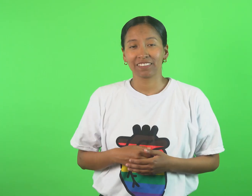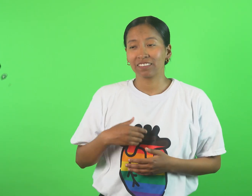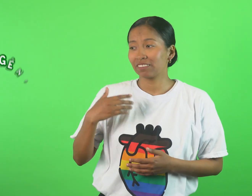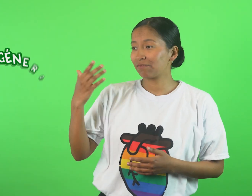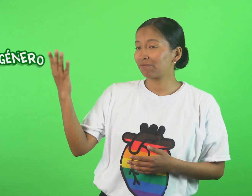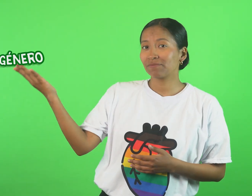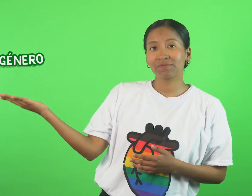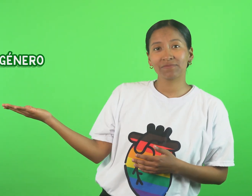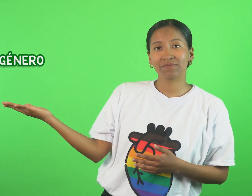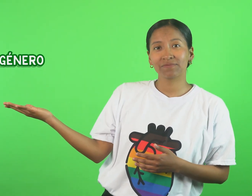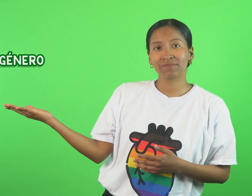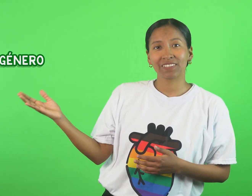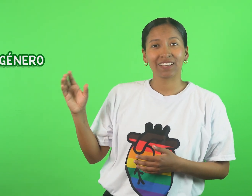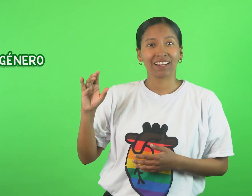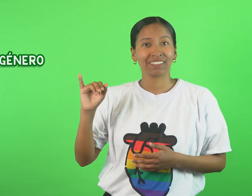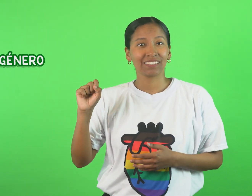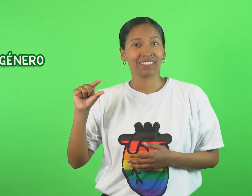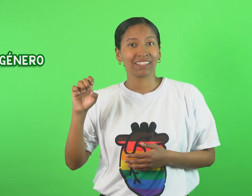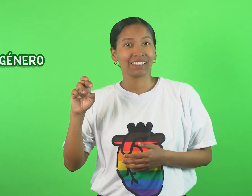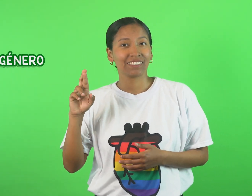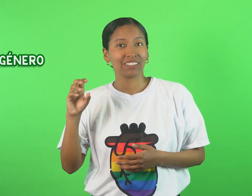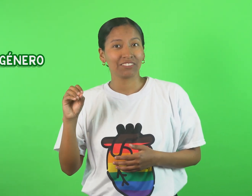Cisgender: